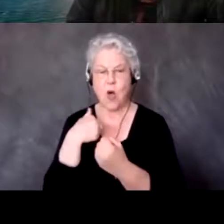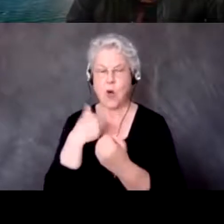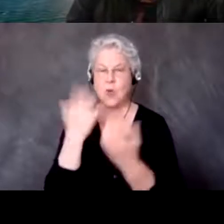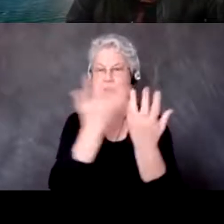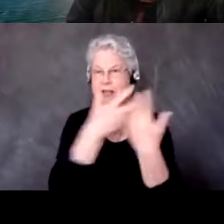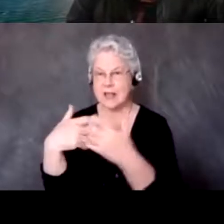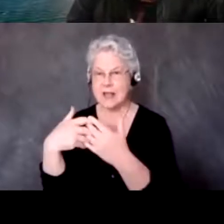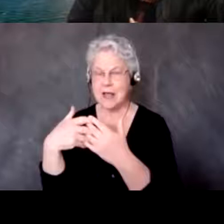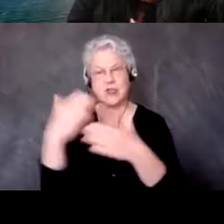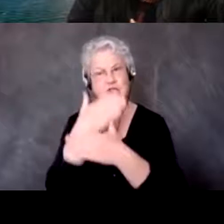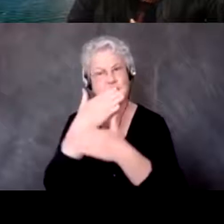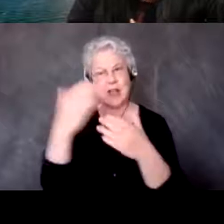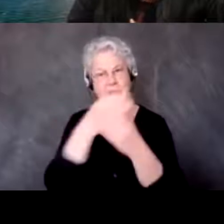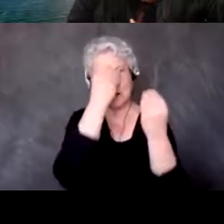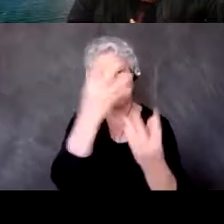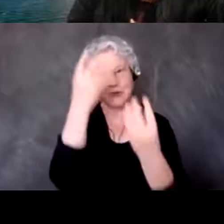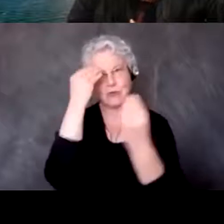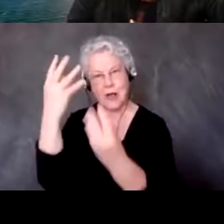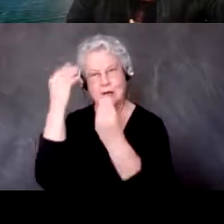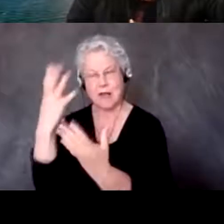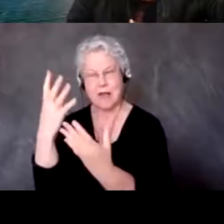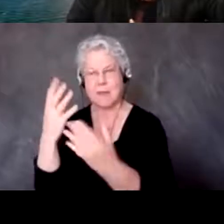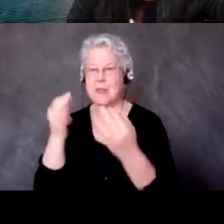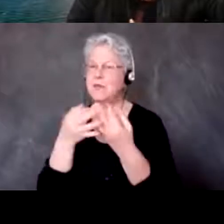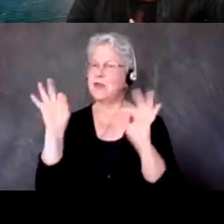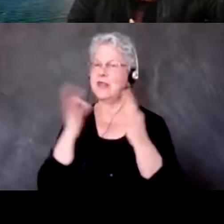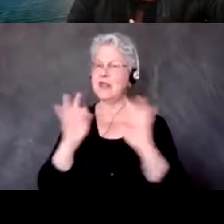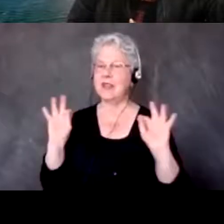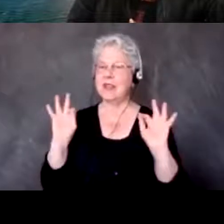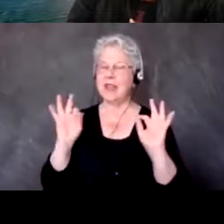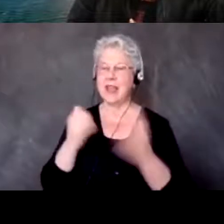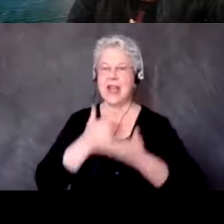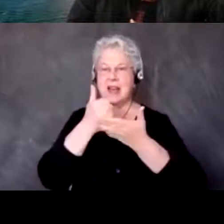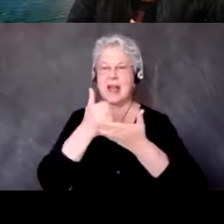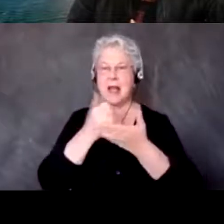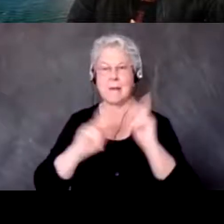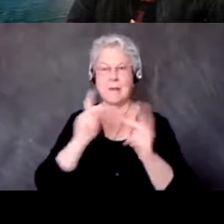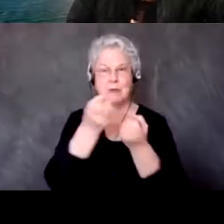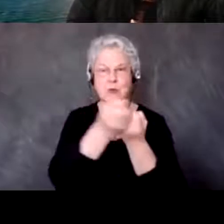our knowledge at no cost, as well as helping to support people with tools and resources.